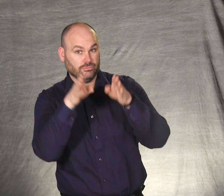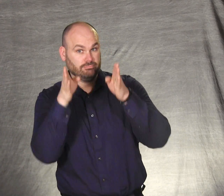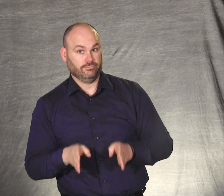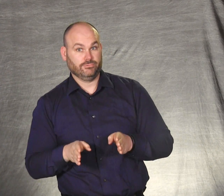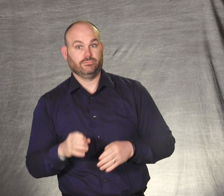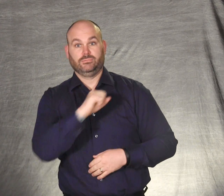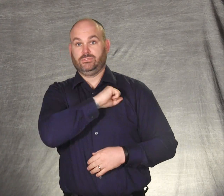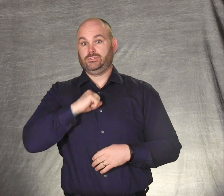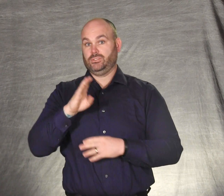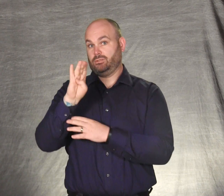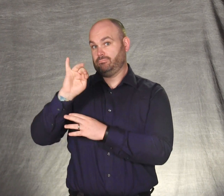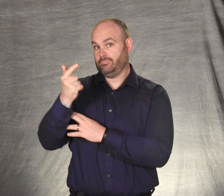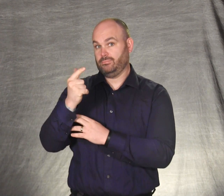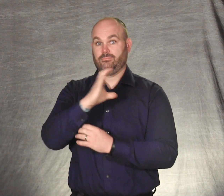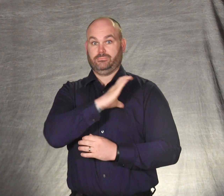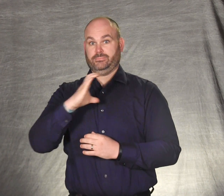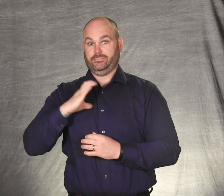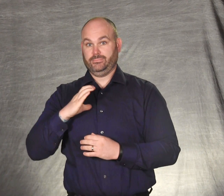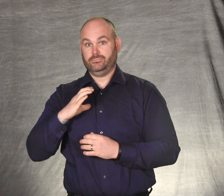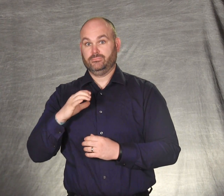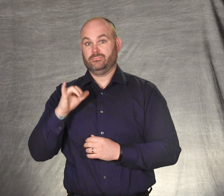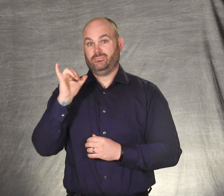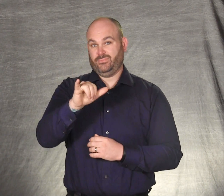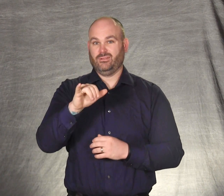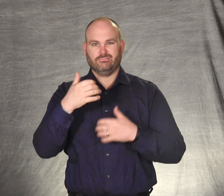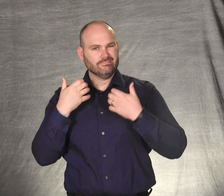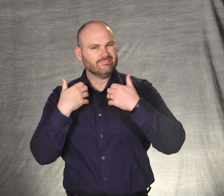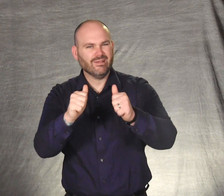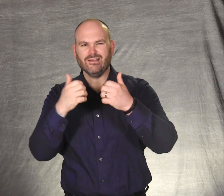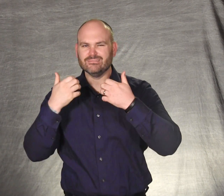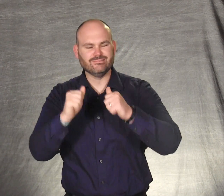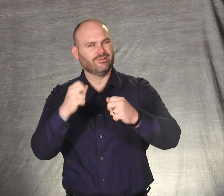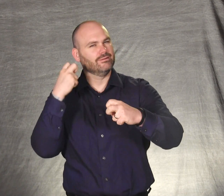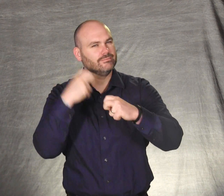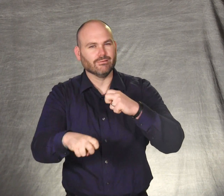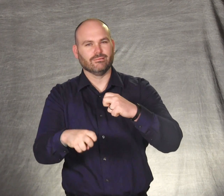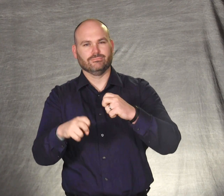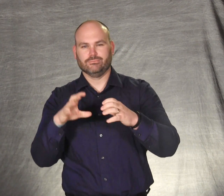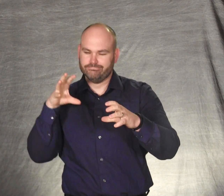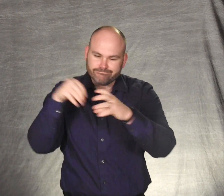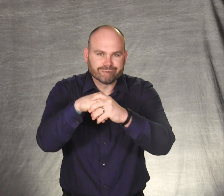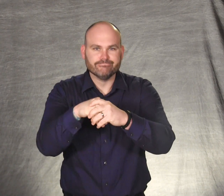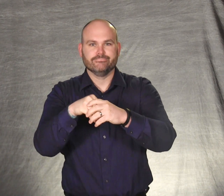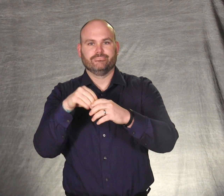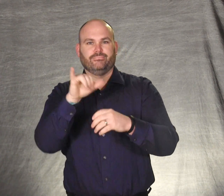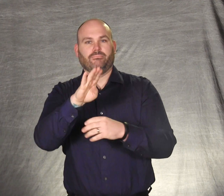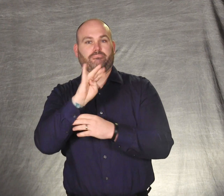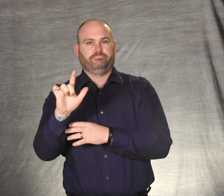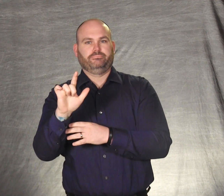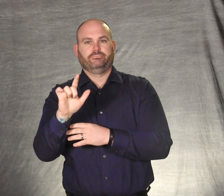of the Senate Bonding Committee who tried to get this included in the bill: